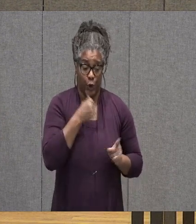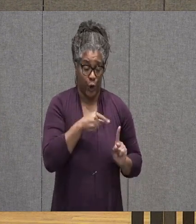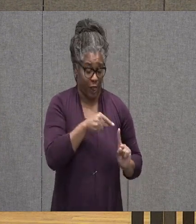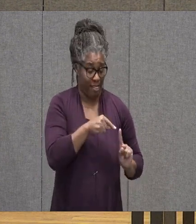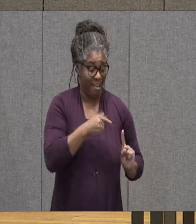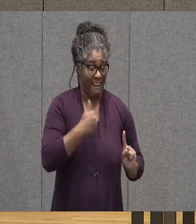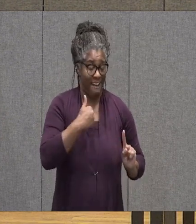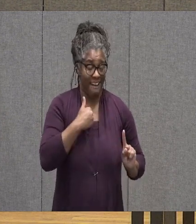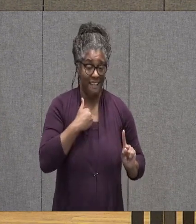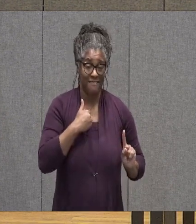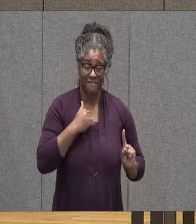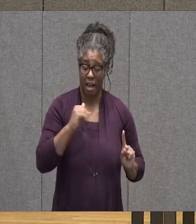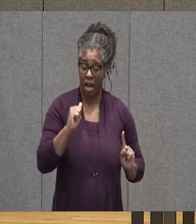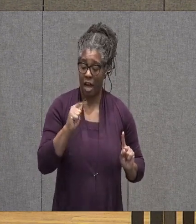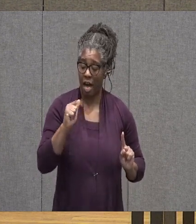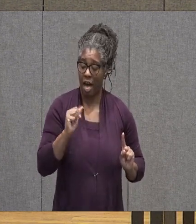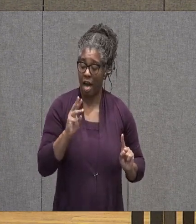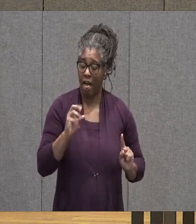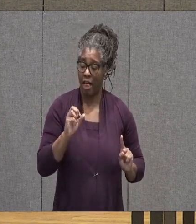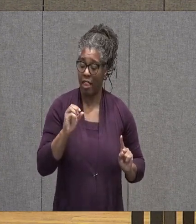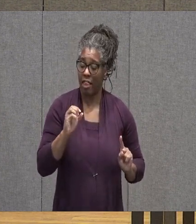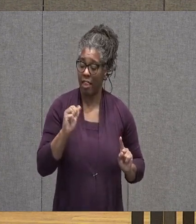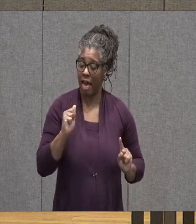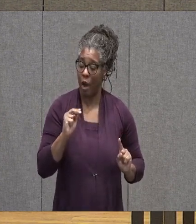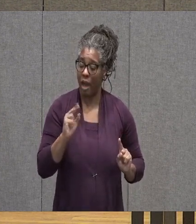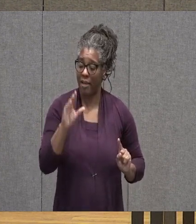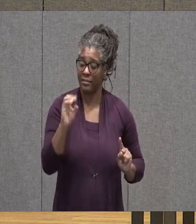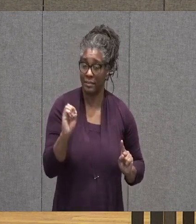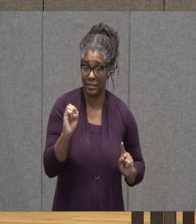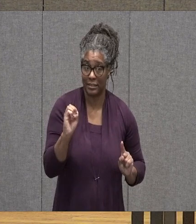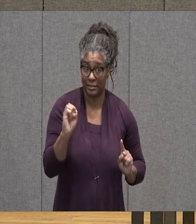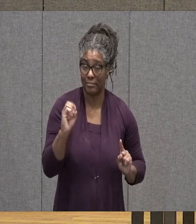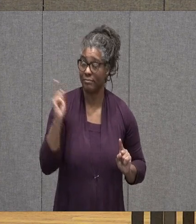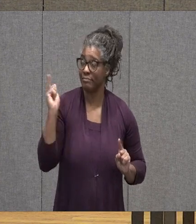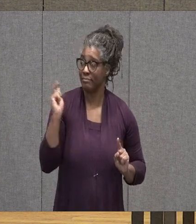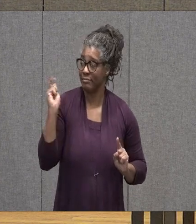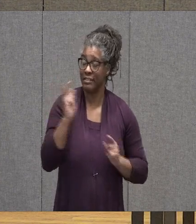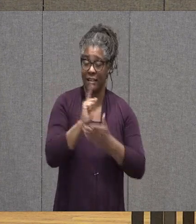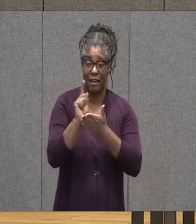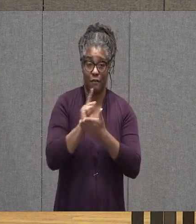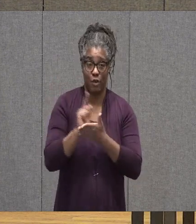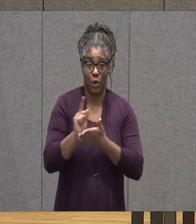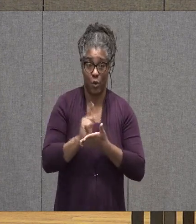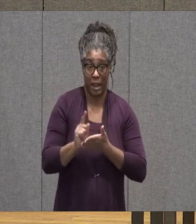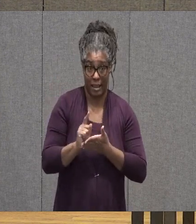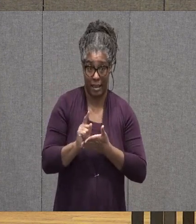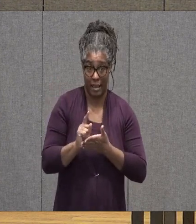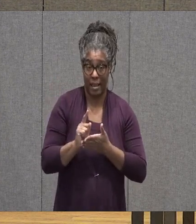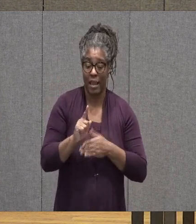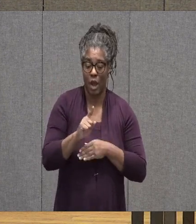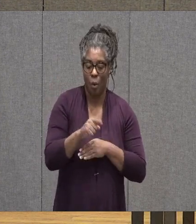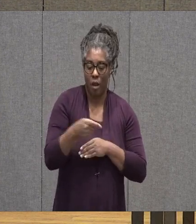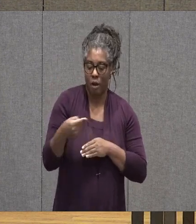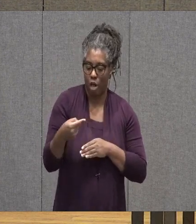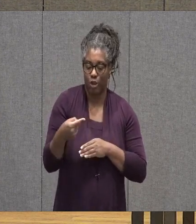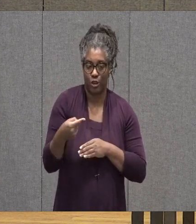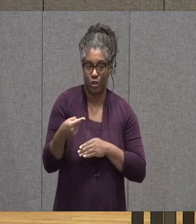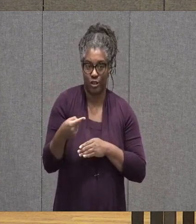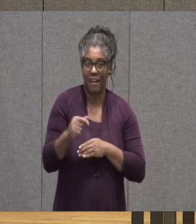or another word for dollar is buck. So, she got an allowance, and that's how she was trying to decide how to spend her money.